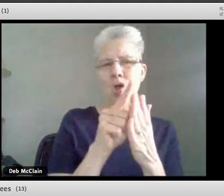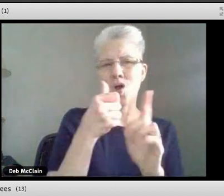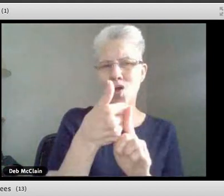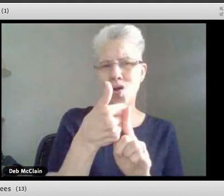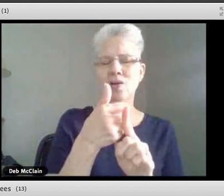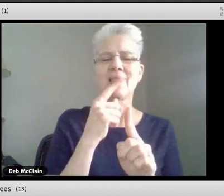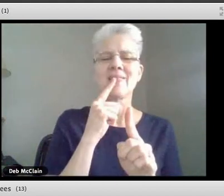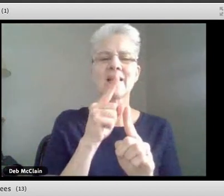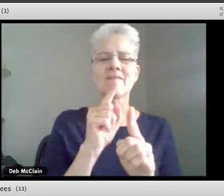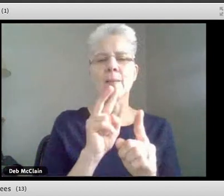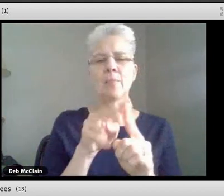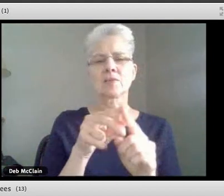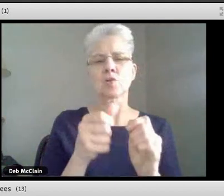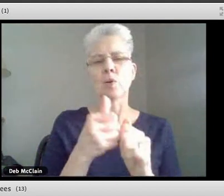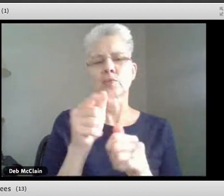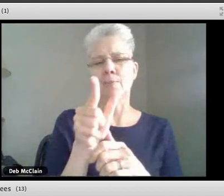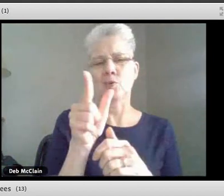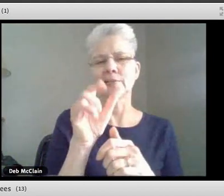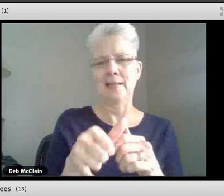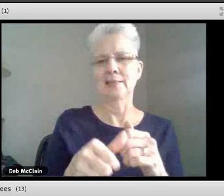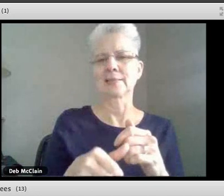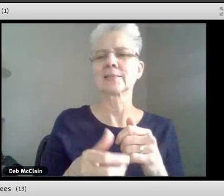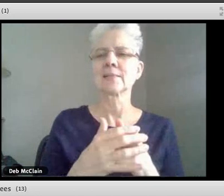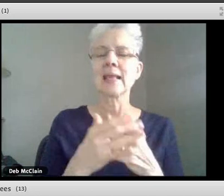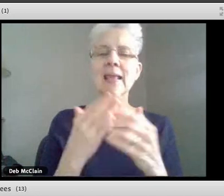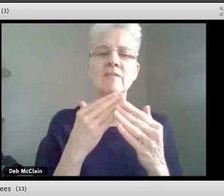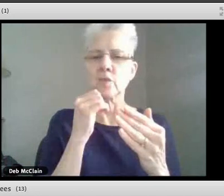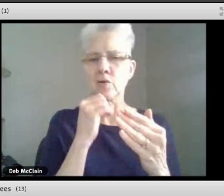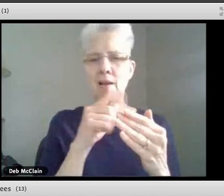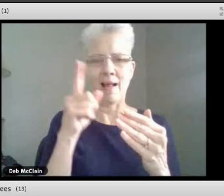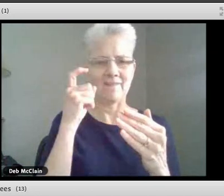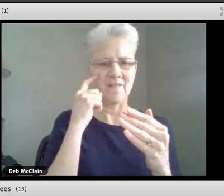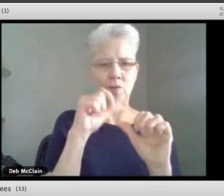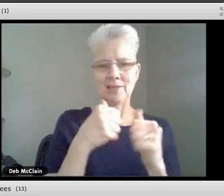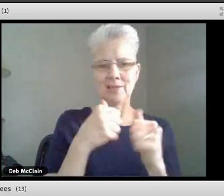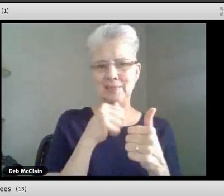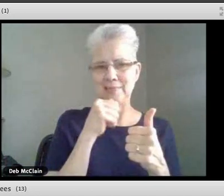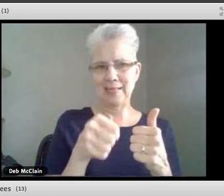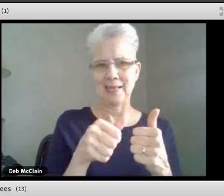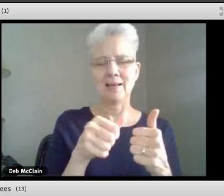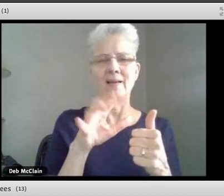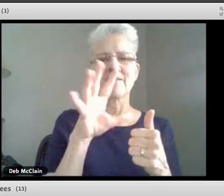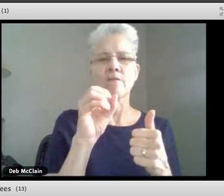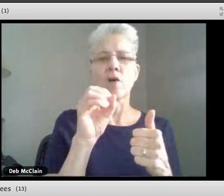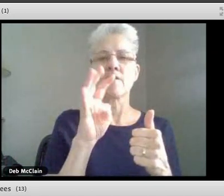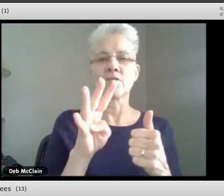even if you're not a federal agency. This is 504 of the Rehabilitation Act, so nobody should be excluded from,